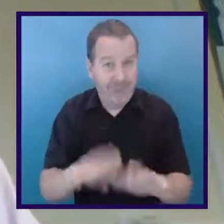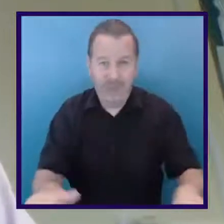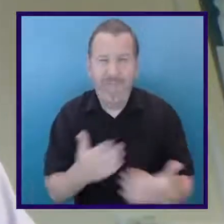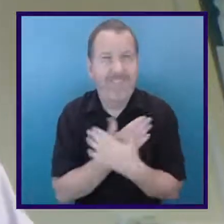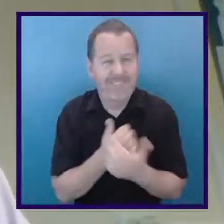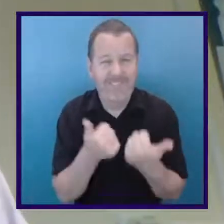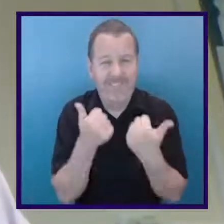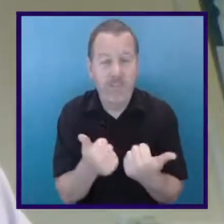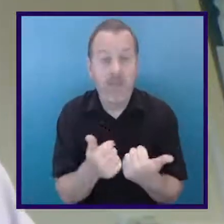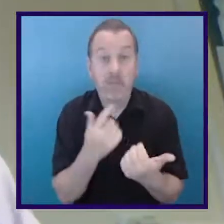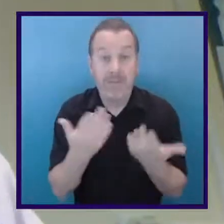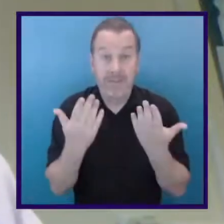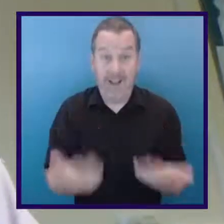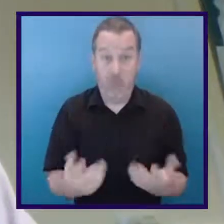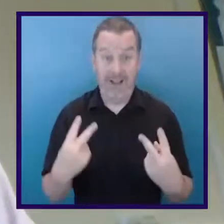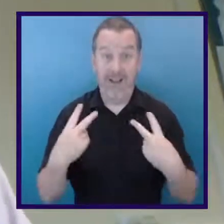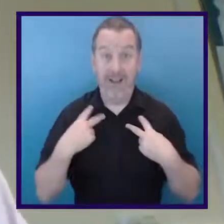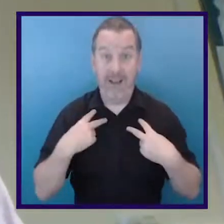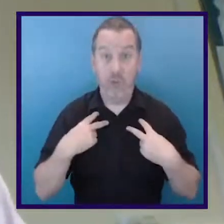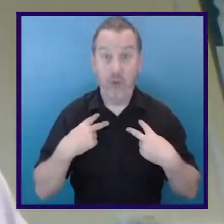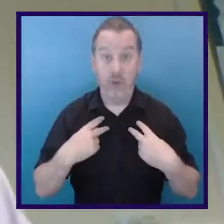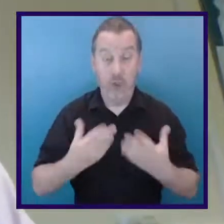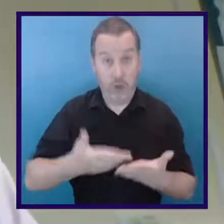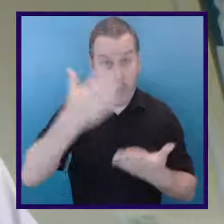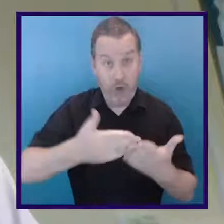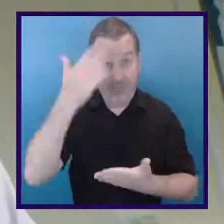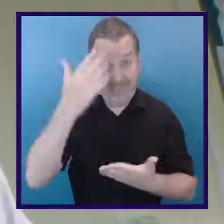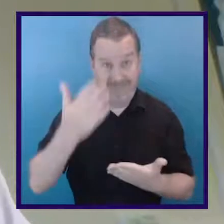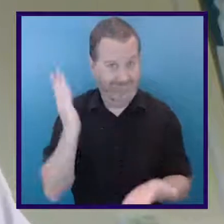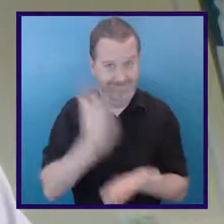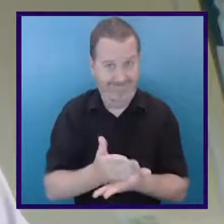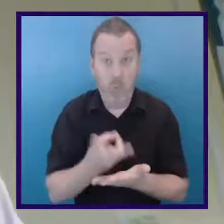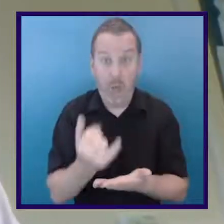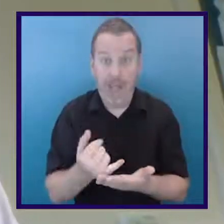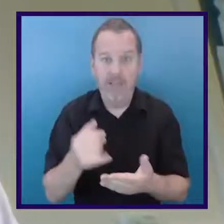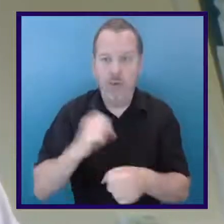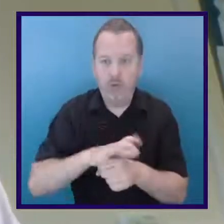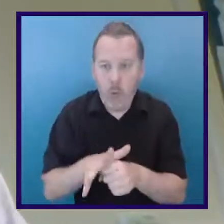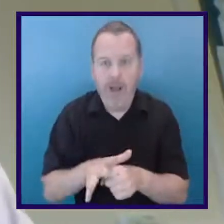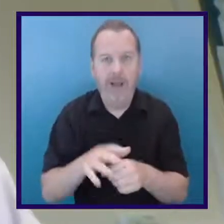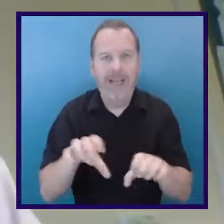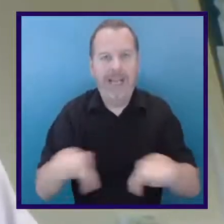the one question the children are actually asking me is when can we actually go back and start learning Spanish again.